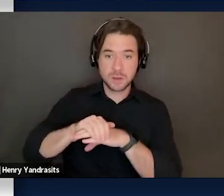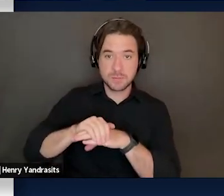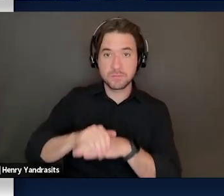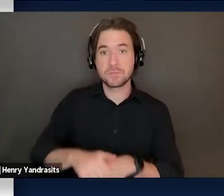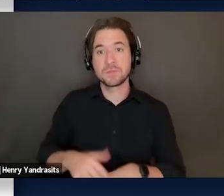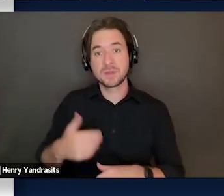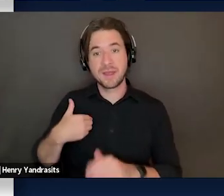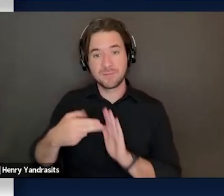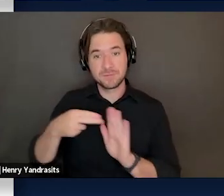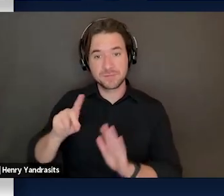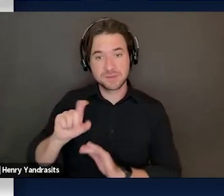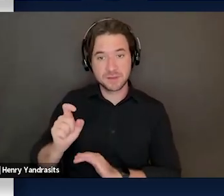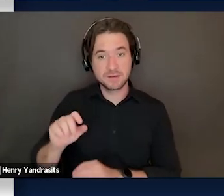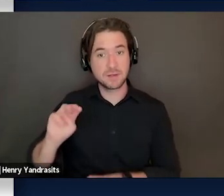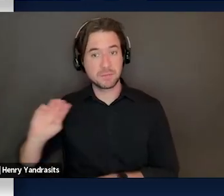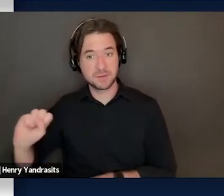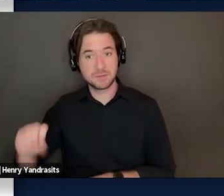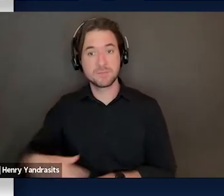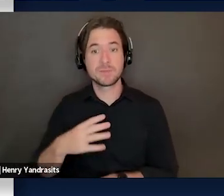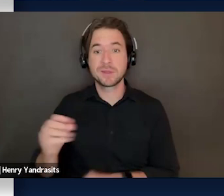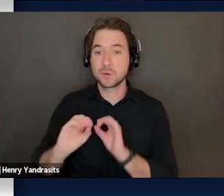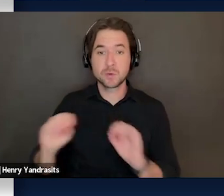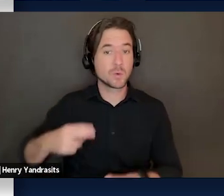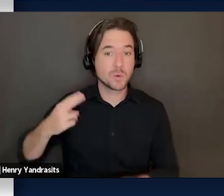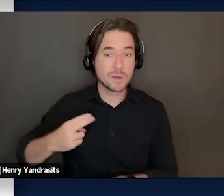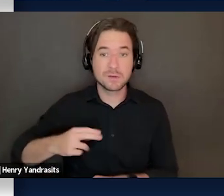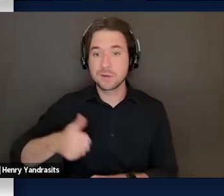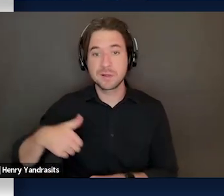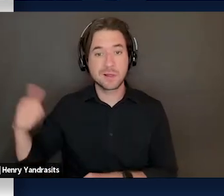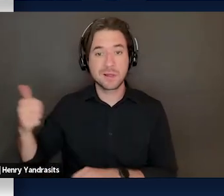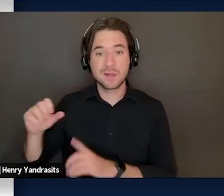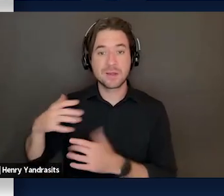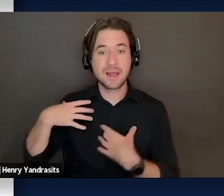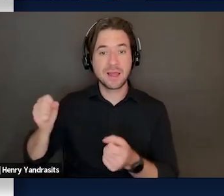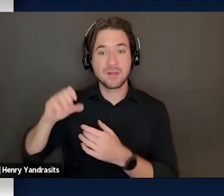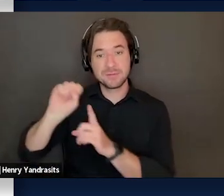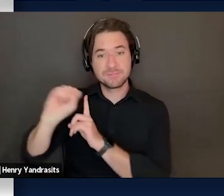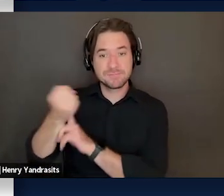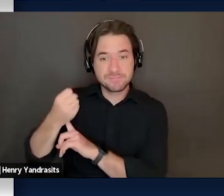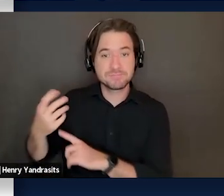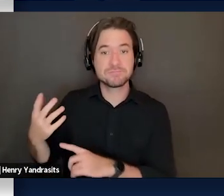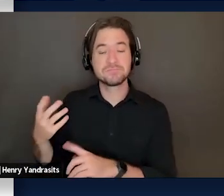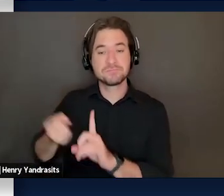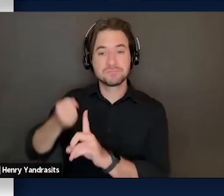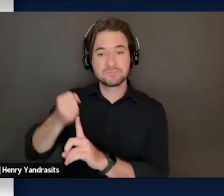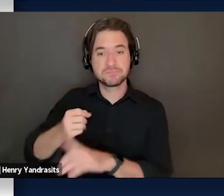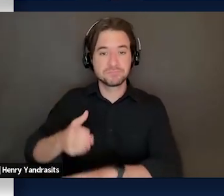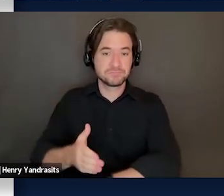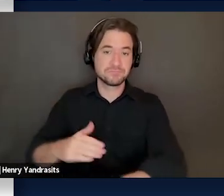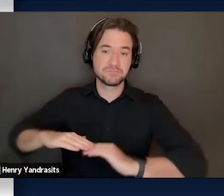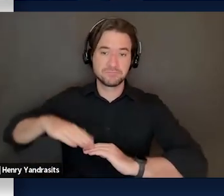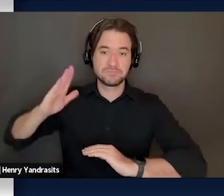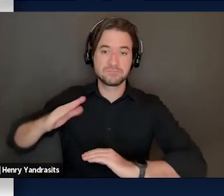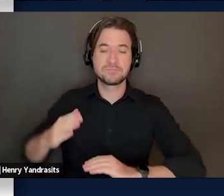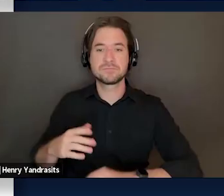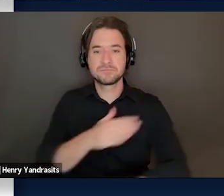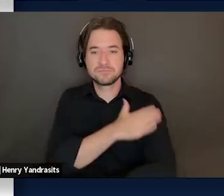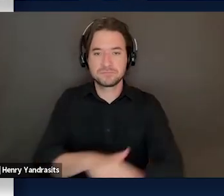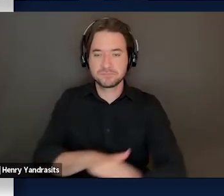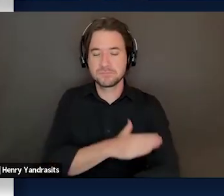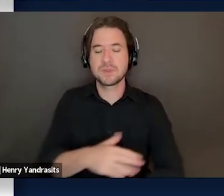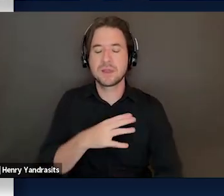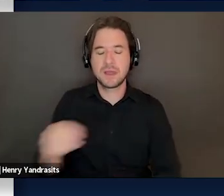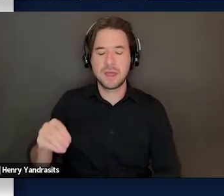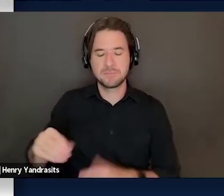who had a diagnosis of MS. And had no history of any other condition, um, other than MS that impacted performance in upper extremity and balance, and also no relapses in the last 30 days.